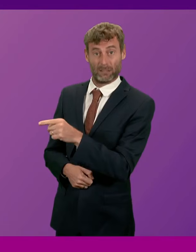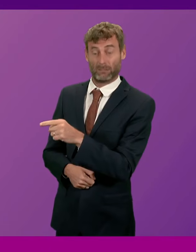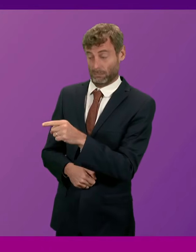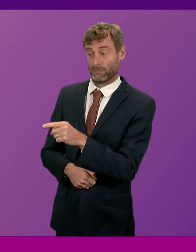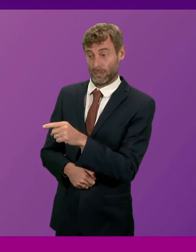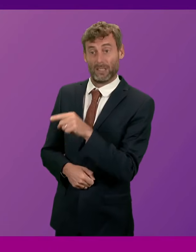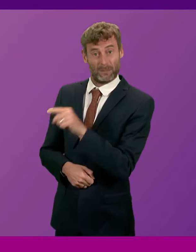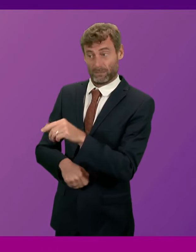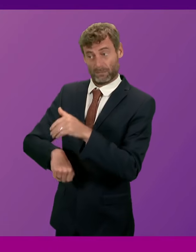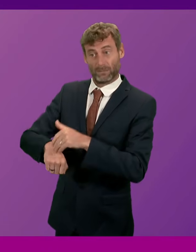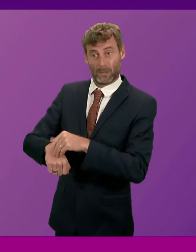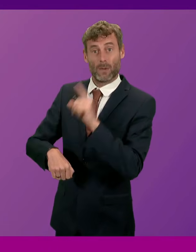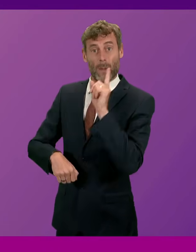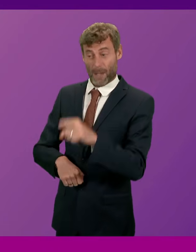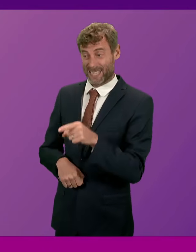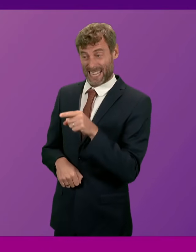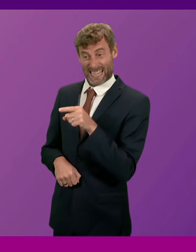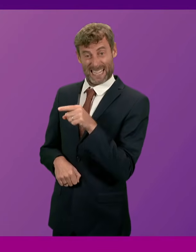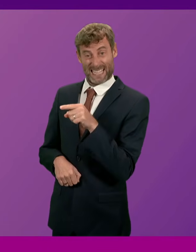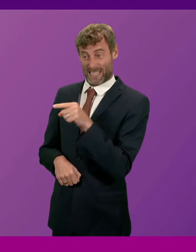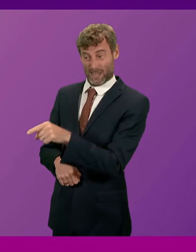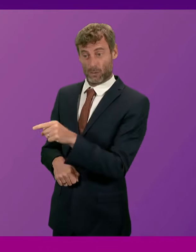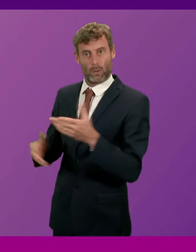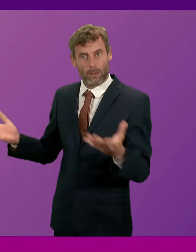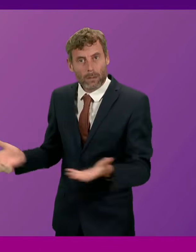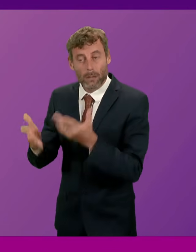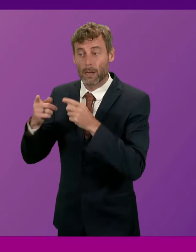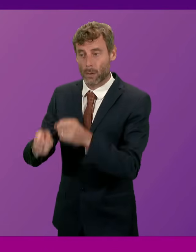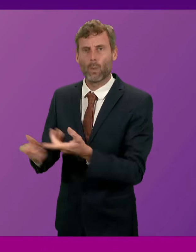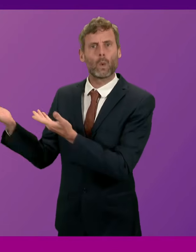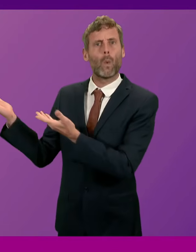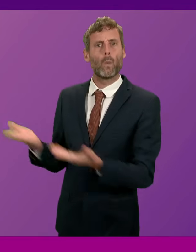with open arms by Keir Starmer this week. He is the same President who signed his name on bombs